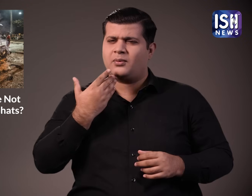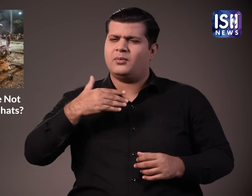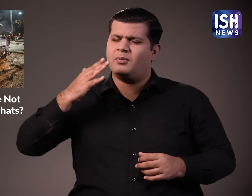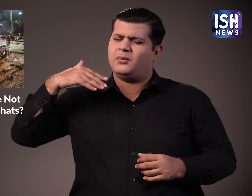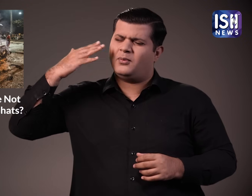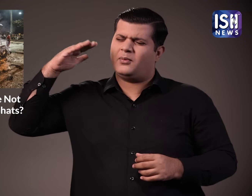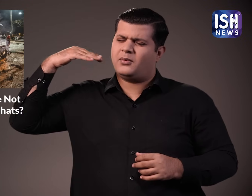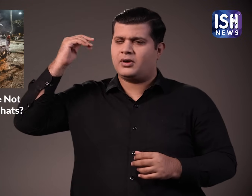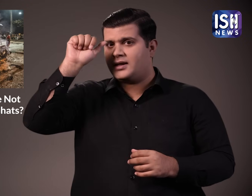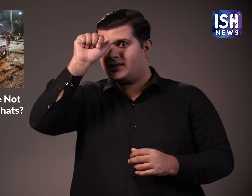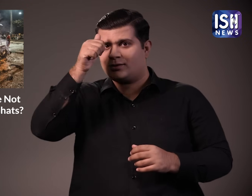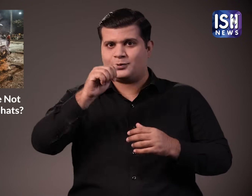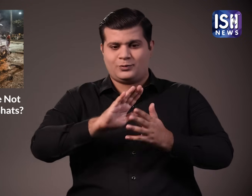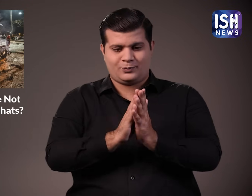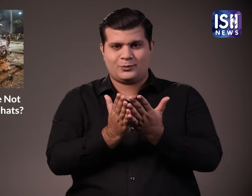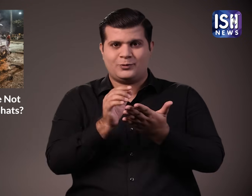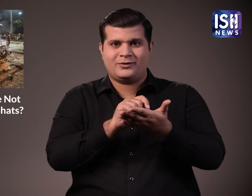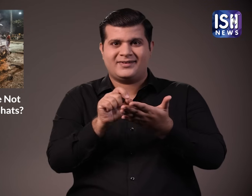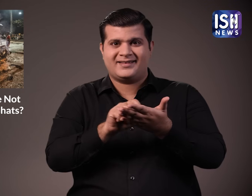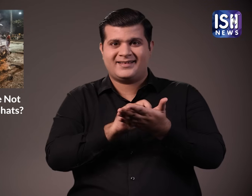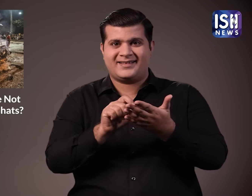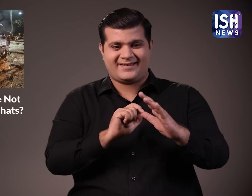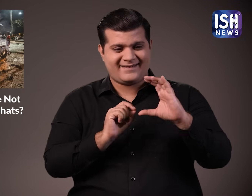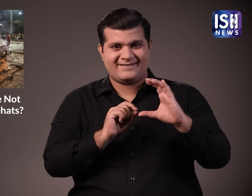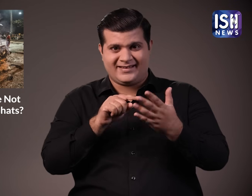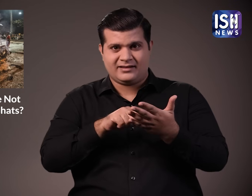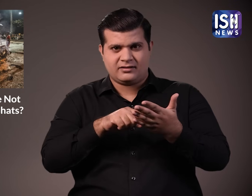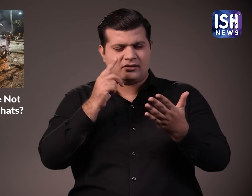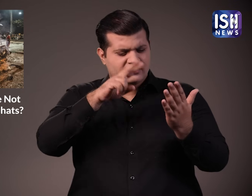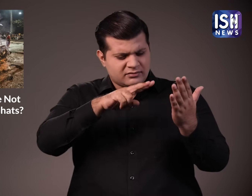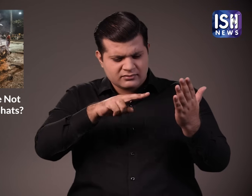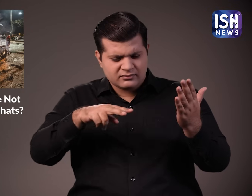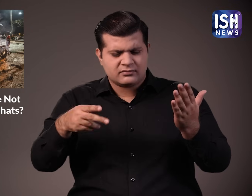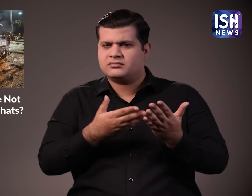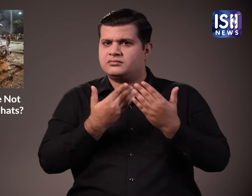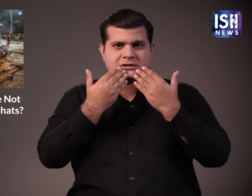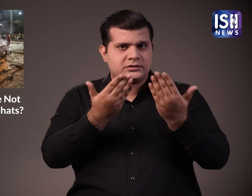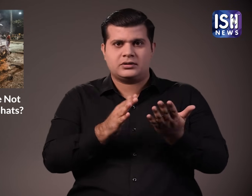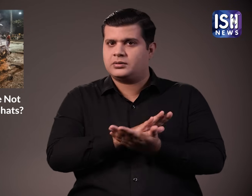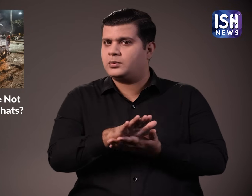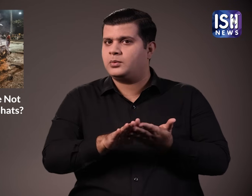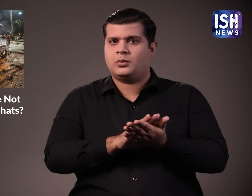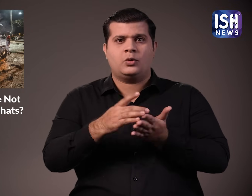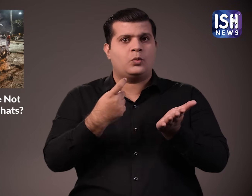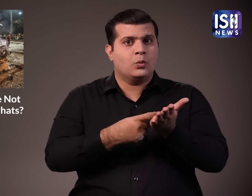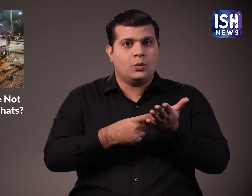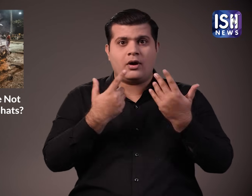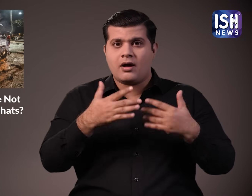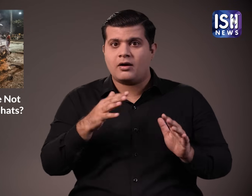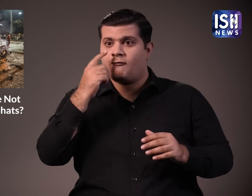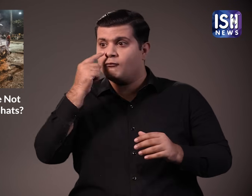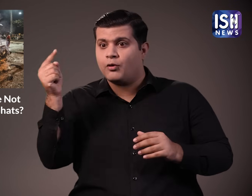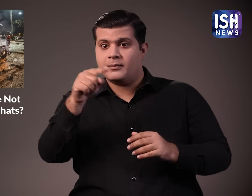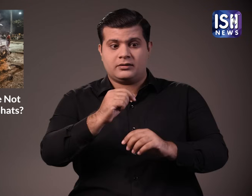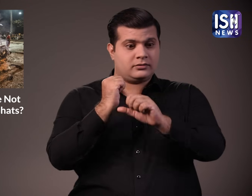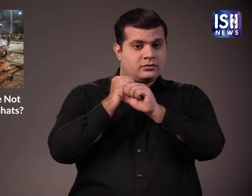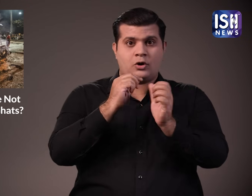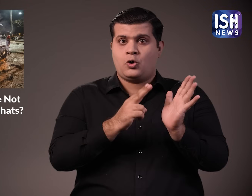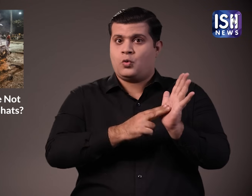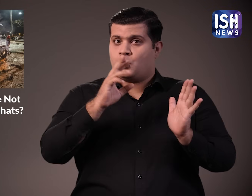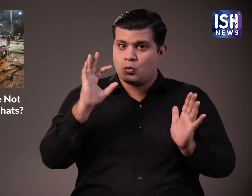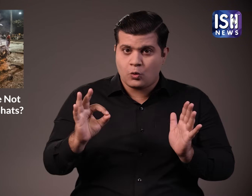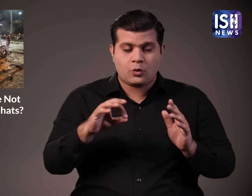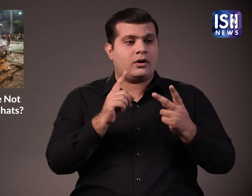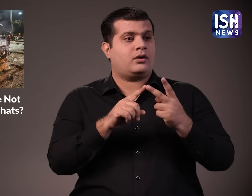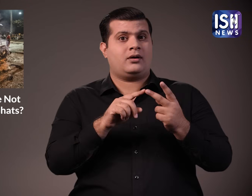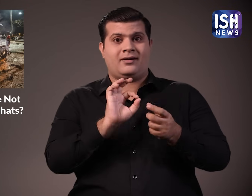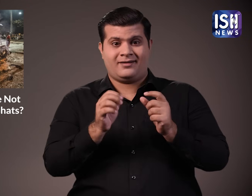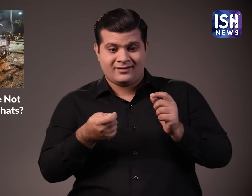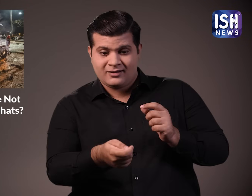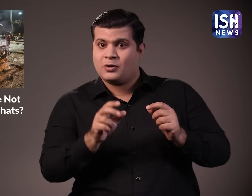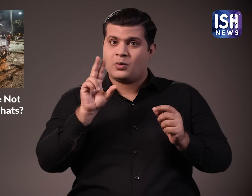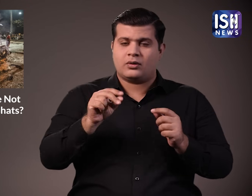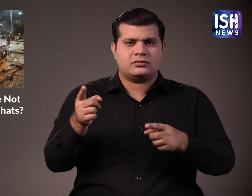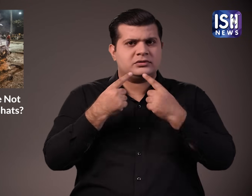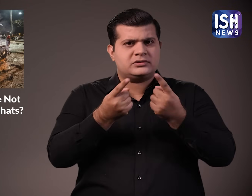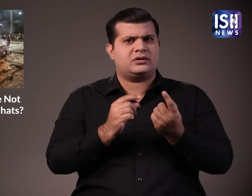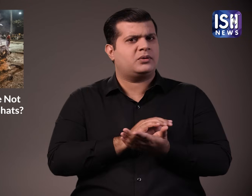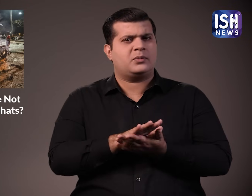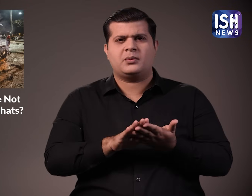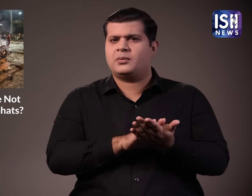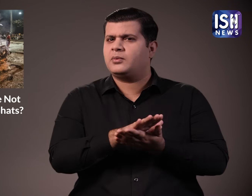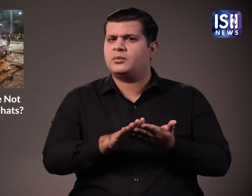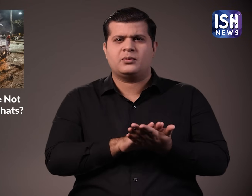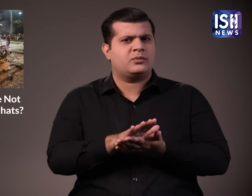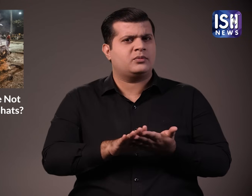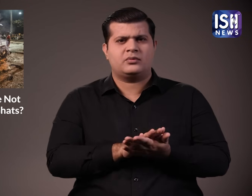None of the Hindu scriptures mention banning women from visiting a crematorium or performing the last rites.